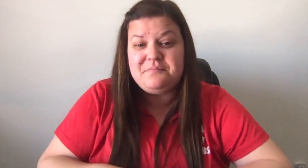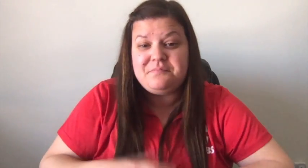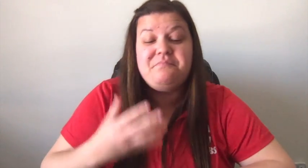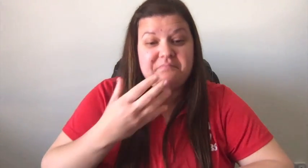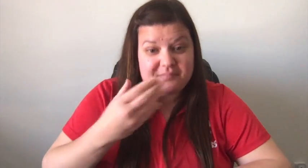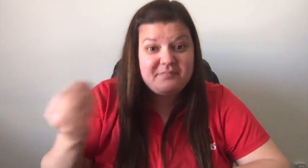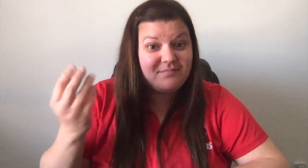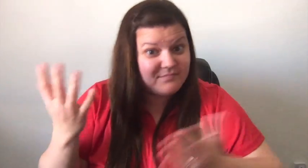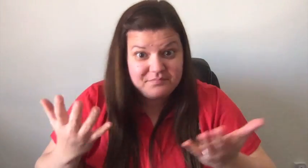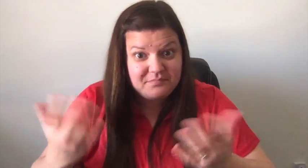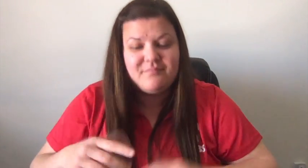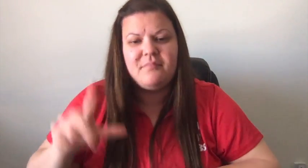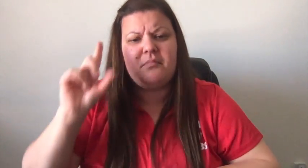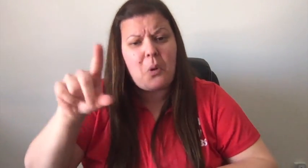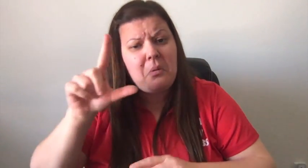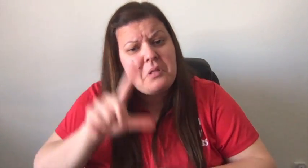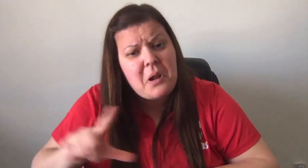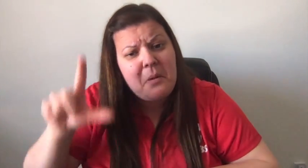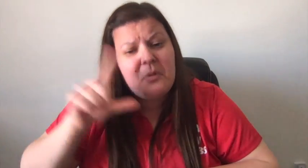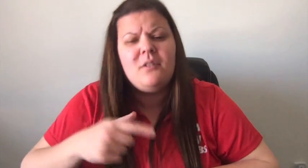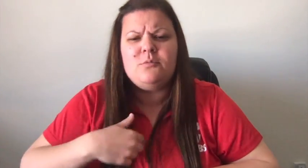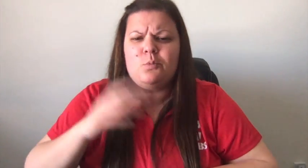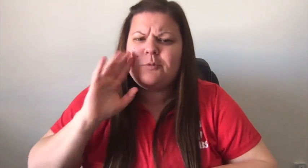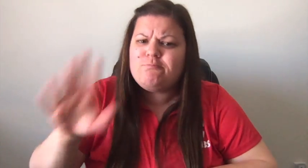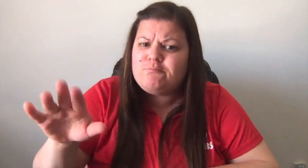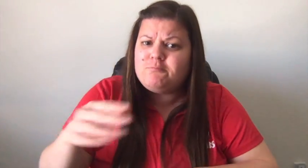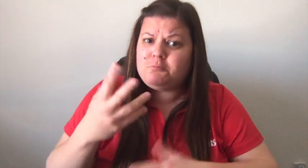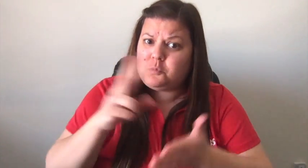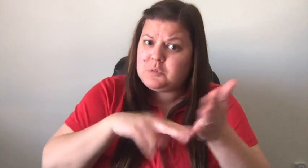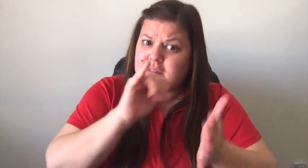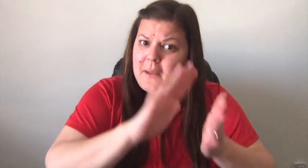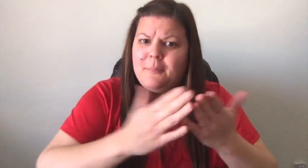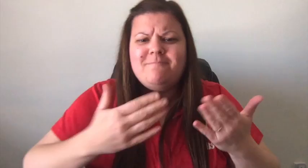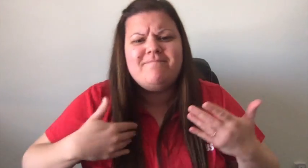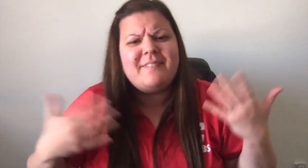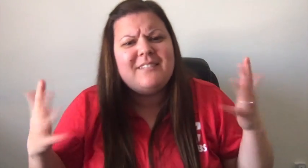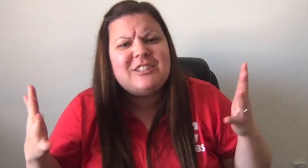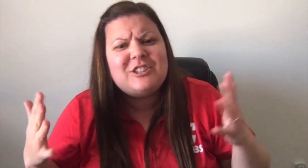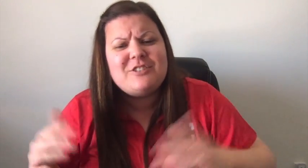group discussions. And whenever we go to the library Ann, I